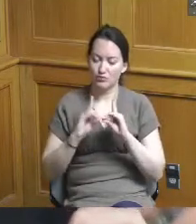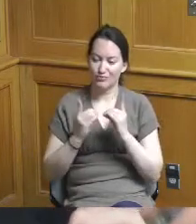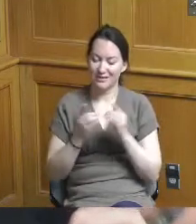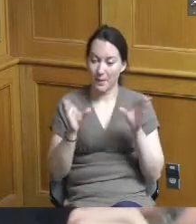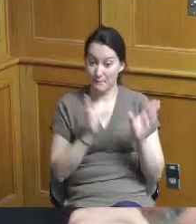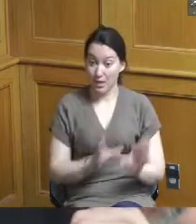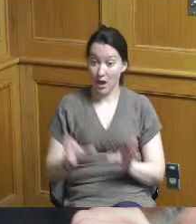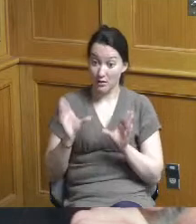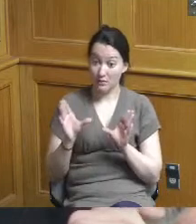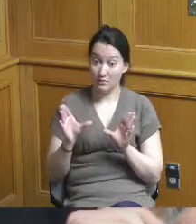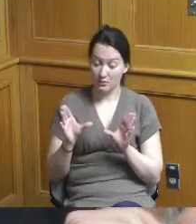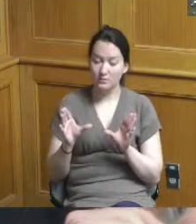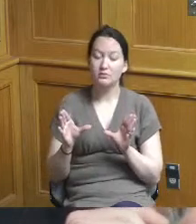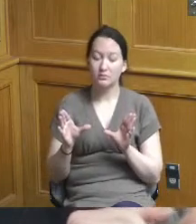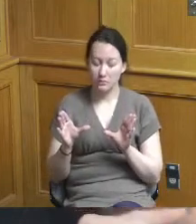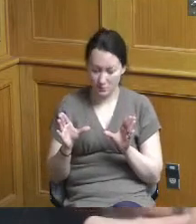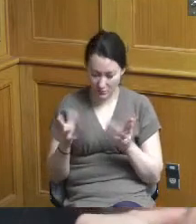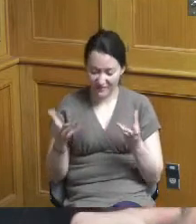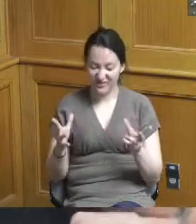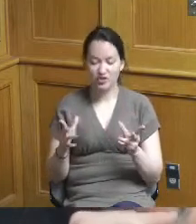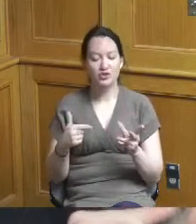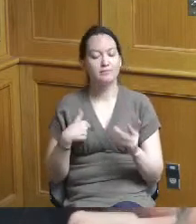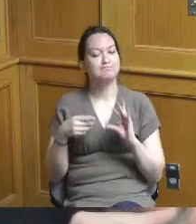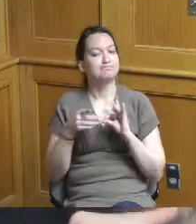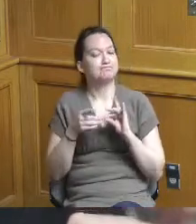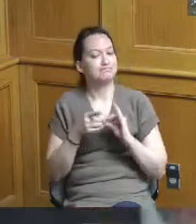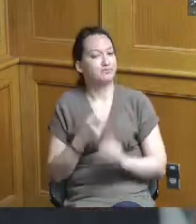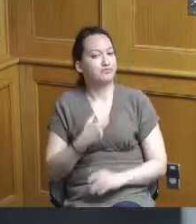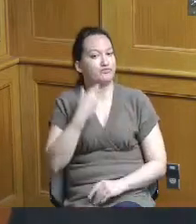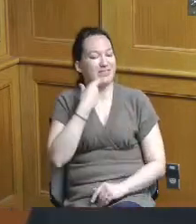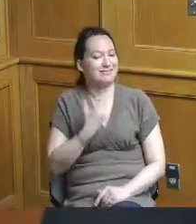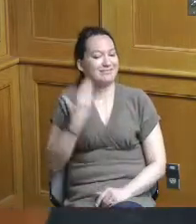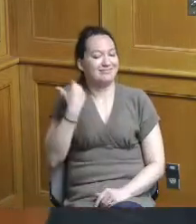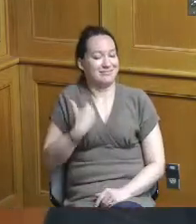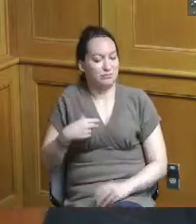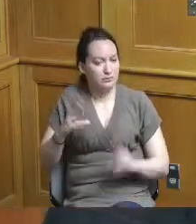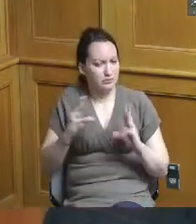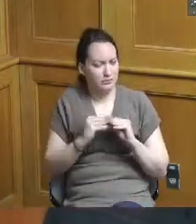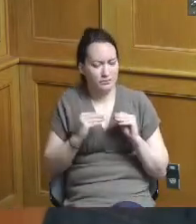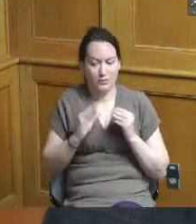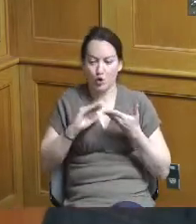we did have as I referenced the last time this the the meeting with the community to make sure